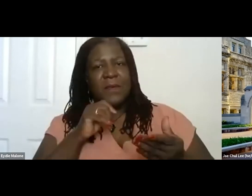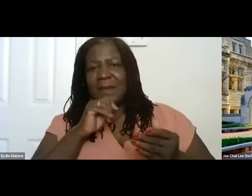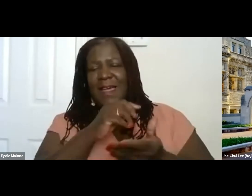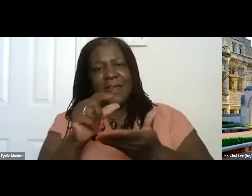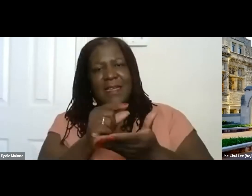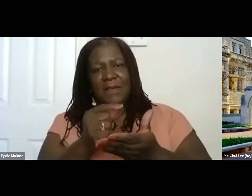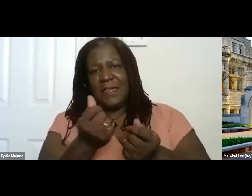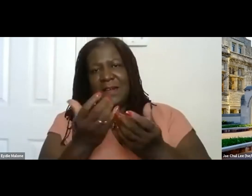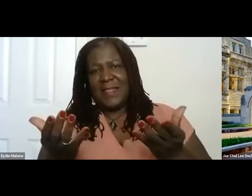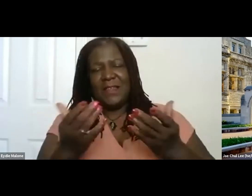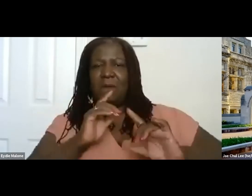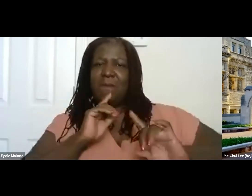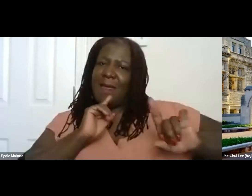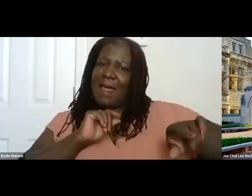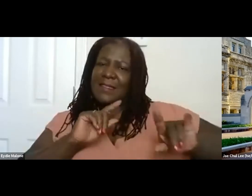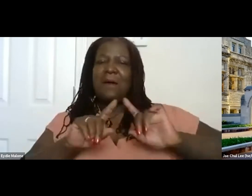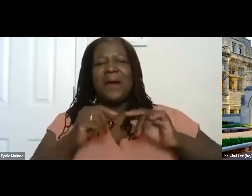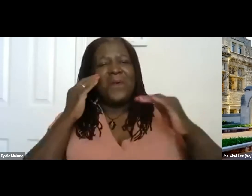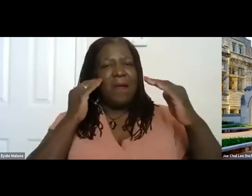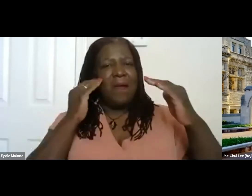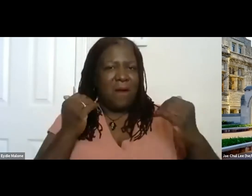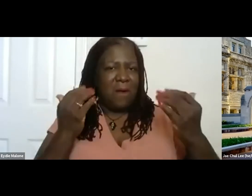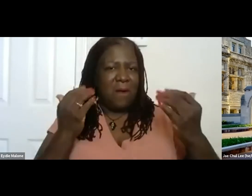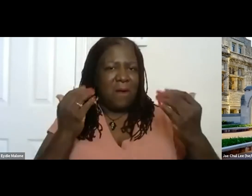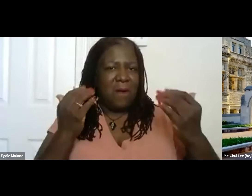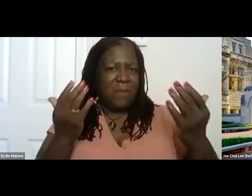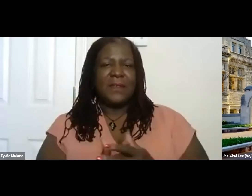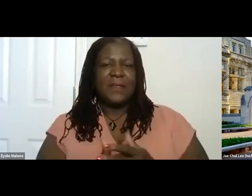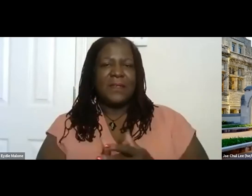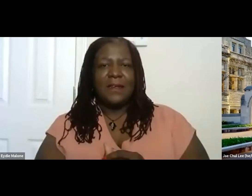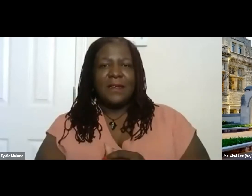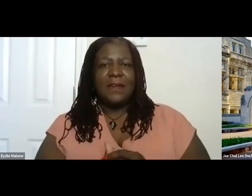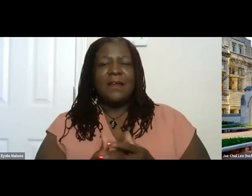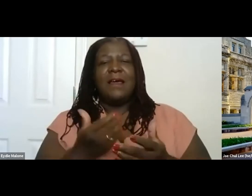will be answered. We hope this webinar will help address your questions and concerns you